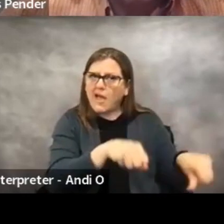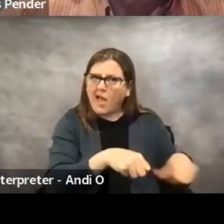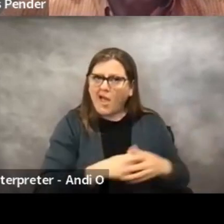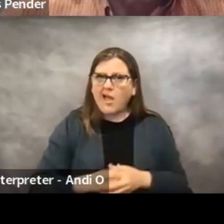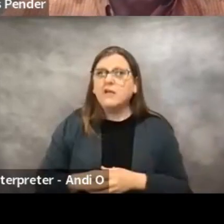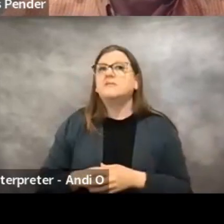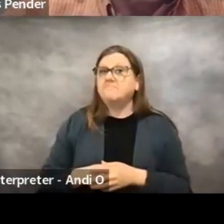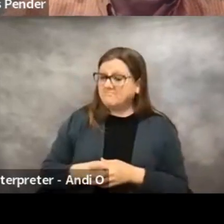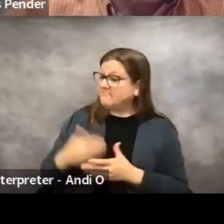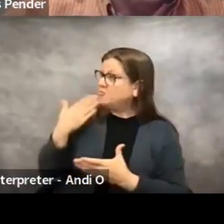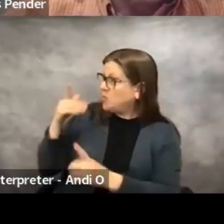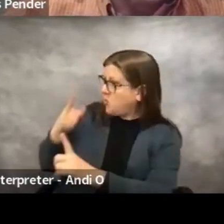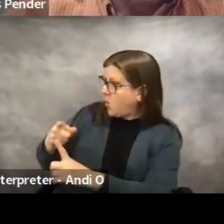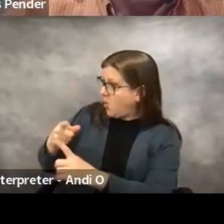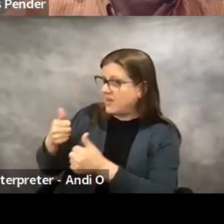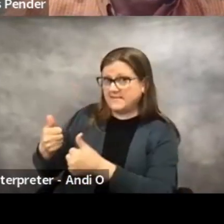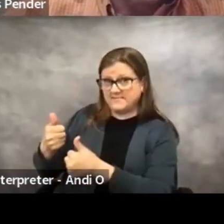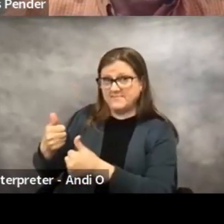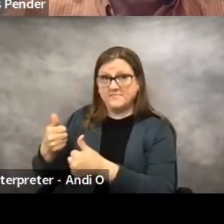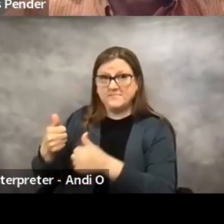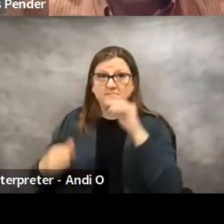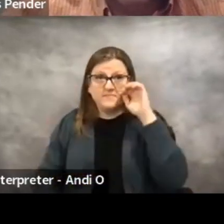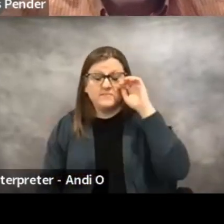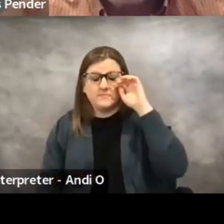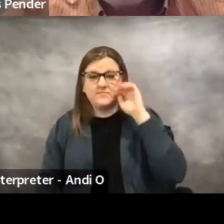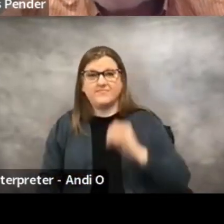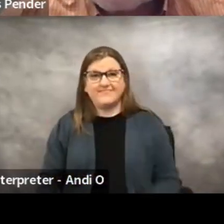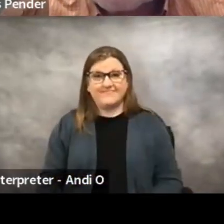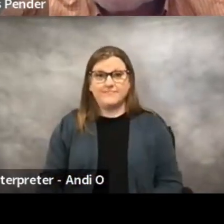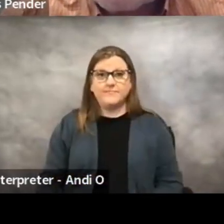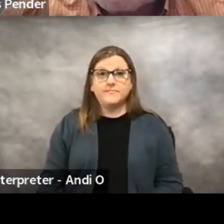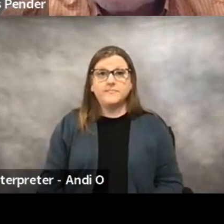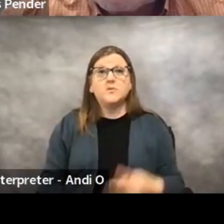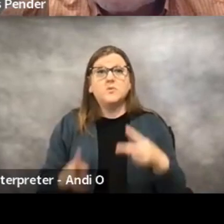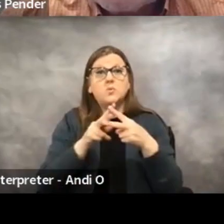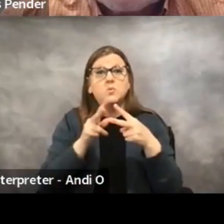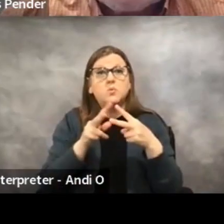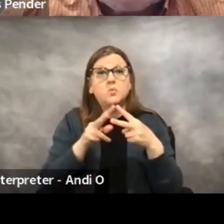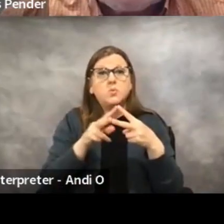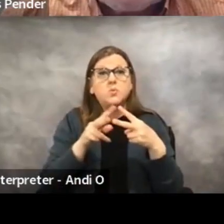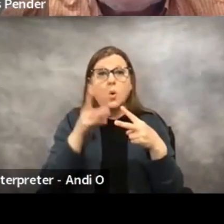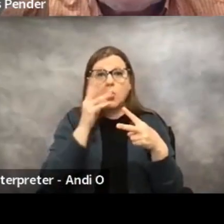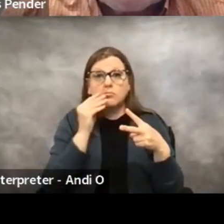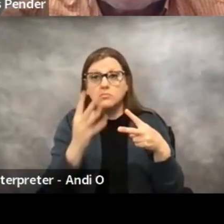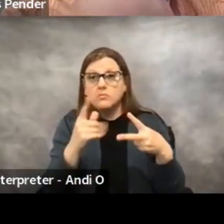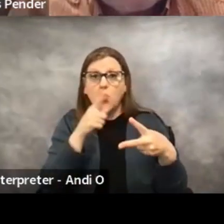Jim. Great point. Two things I want to point out to you because there's some questions in the